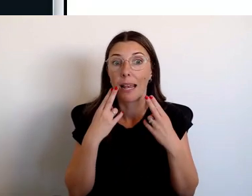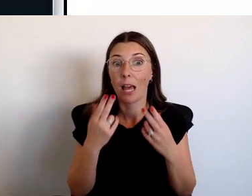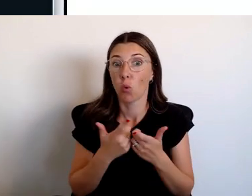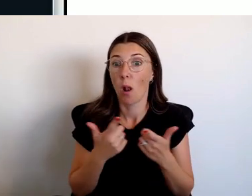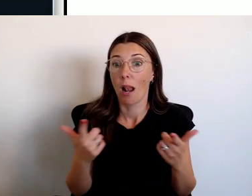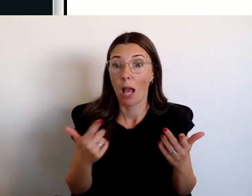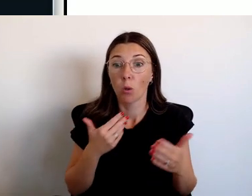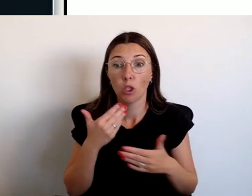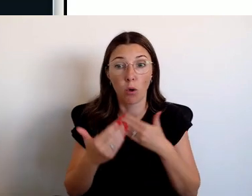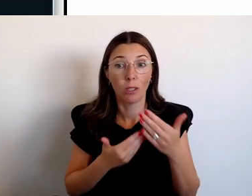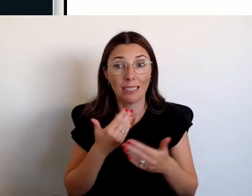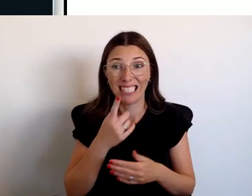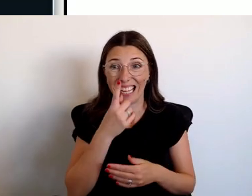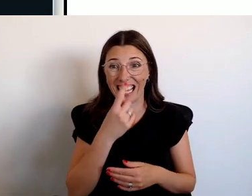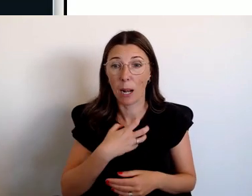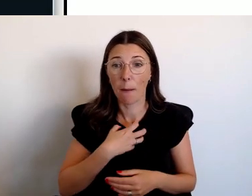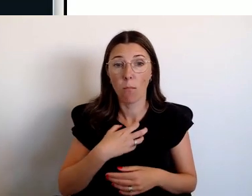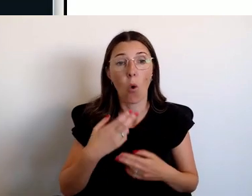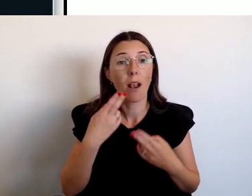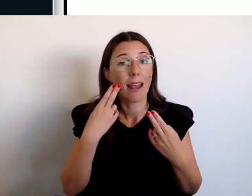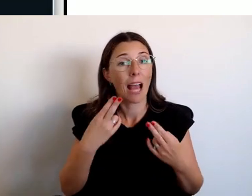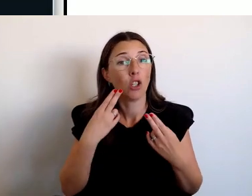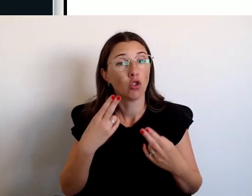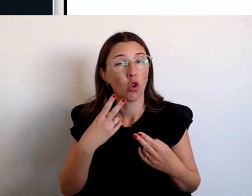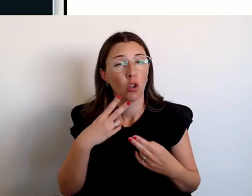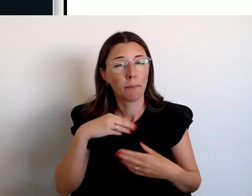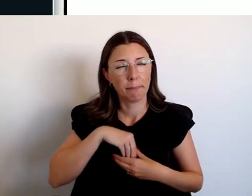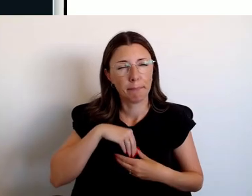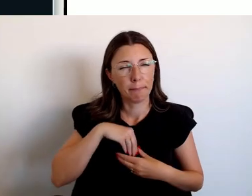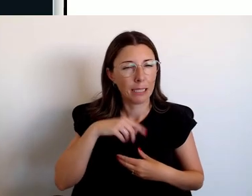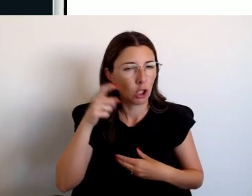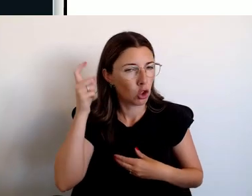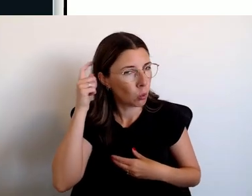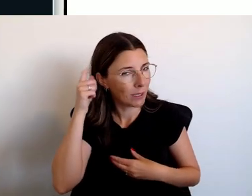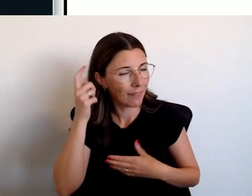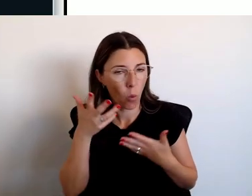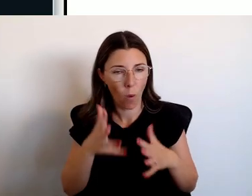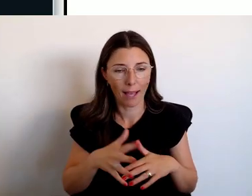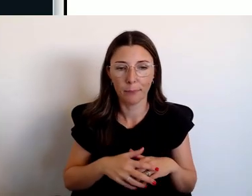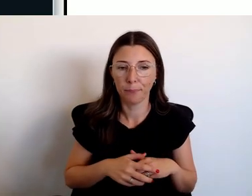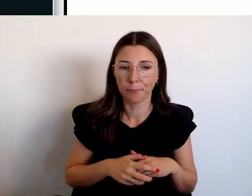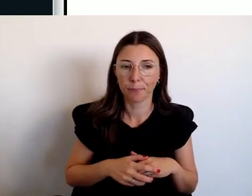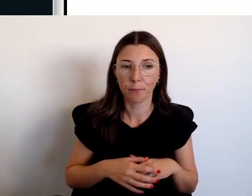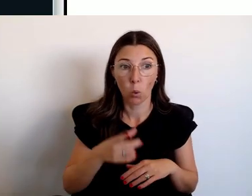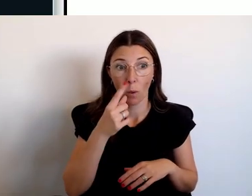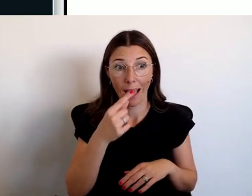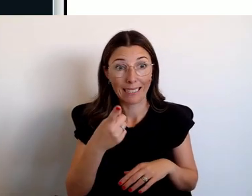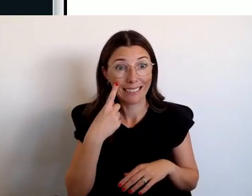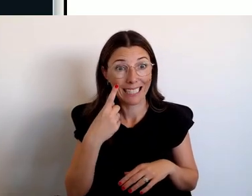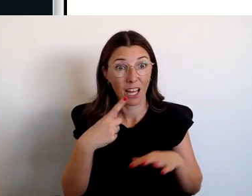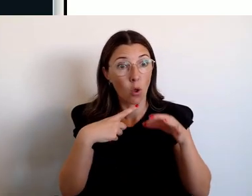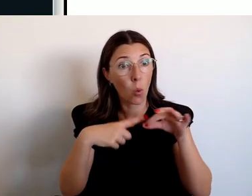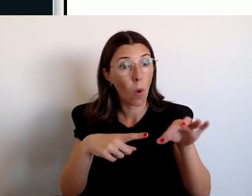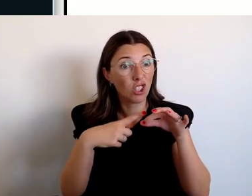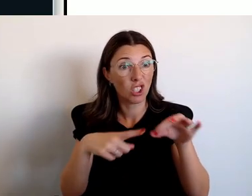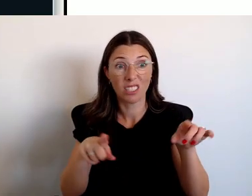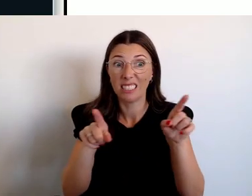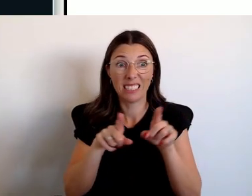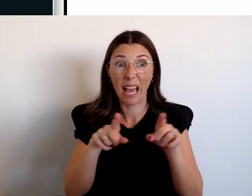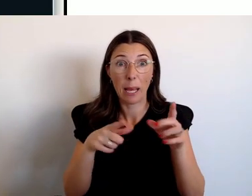that the investigators can do this in much more natural and intuitive way. And as you can see from the screenshots there, the questions they can ask are just like a question they would